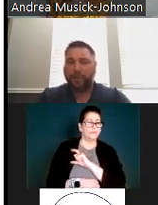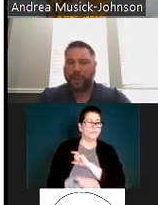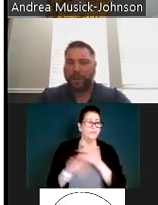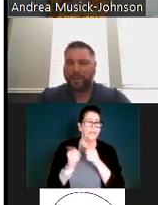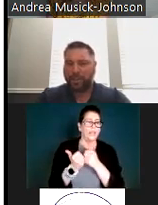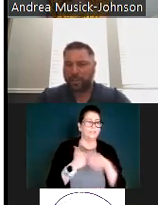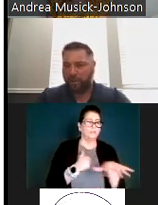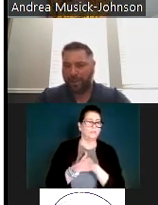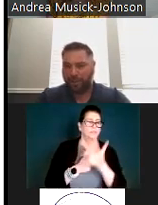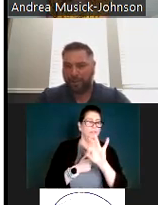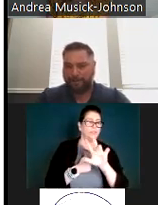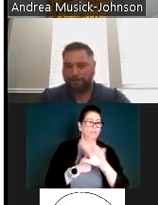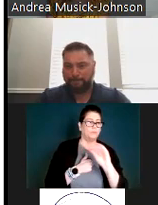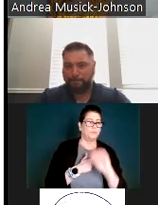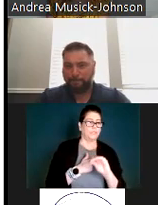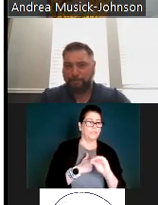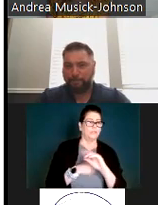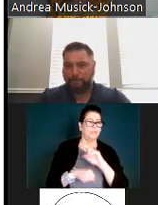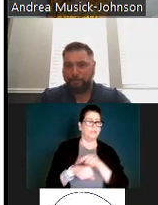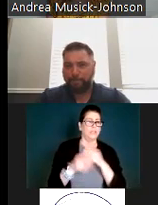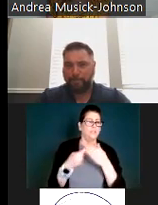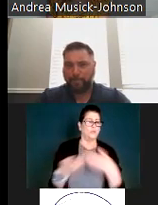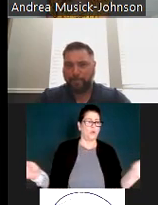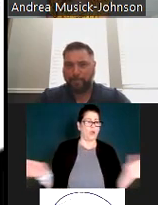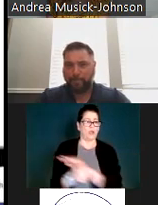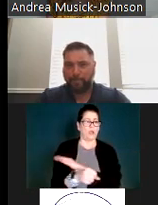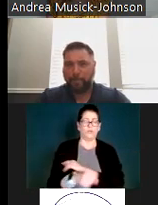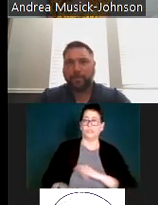offender custody change notifications. (Brandy) Robert, this is Brandy,